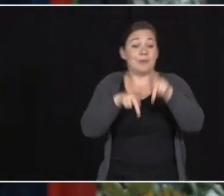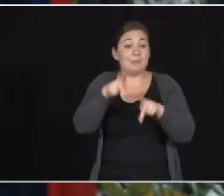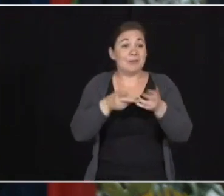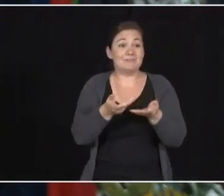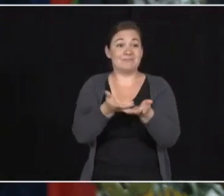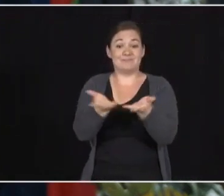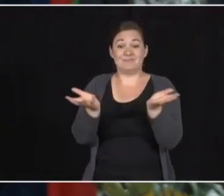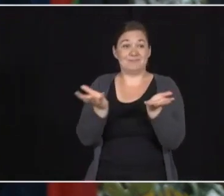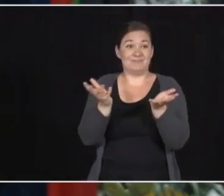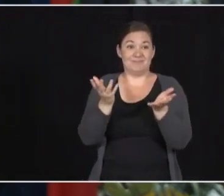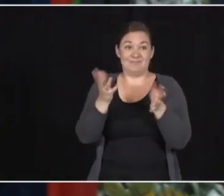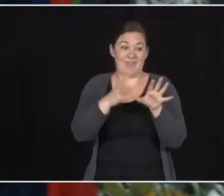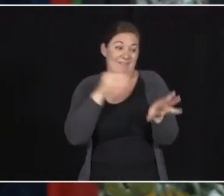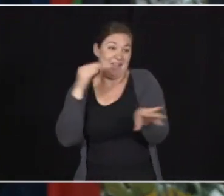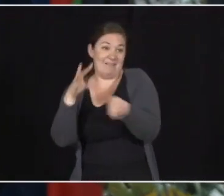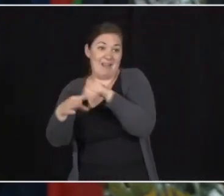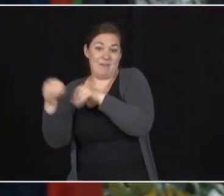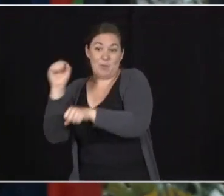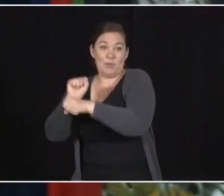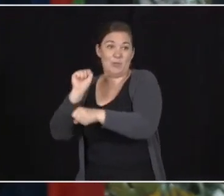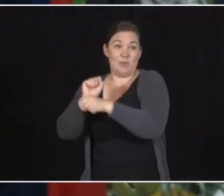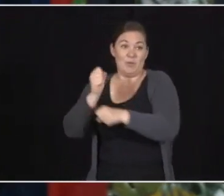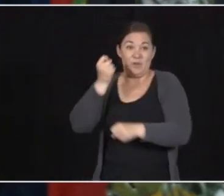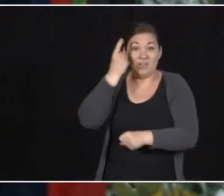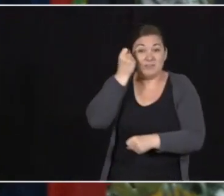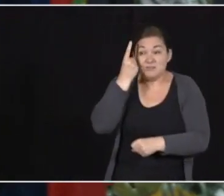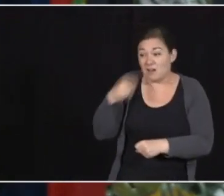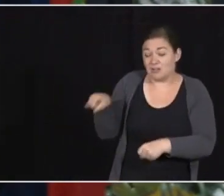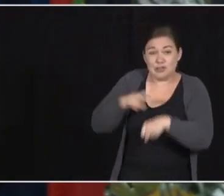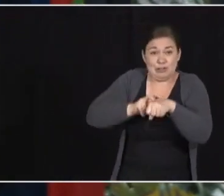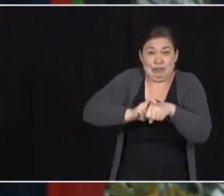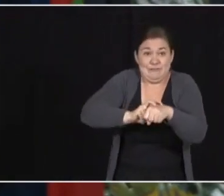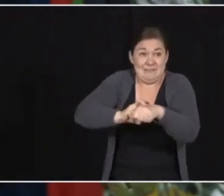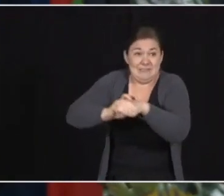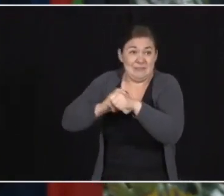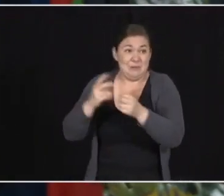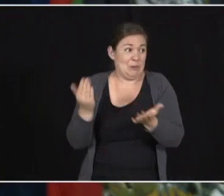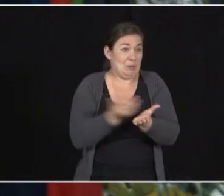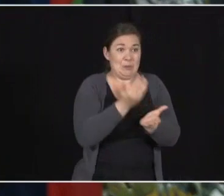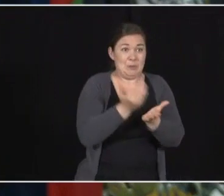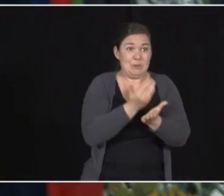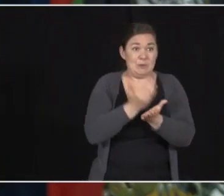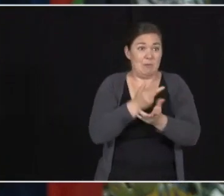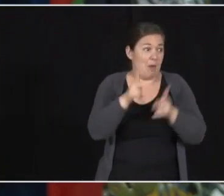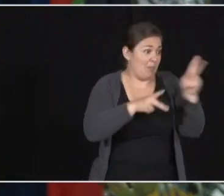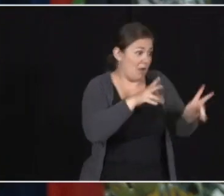They were nervous. Everyone was nervous. This was something new. People were dying.